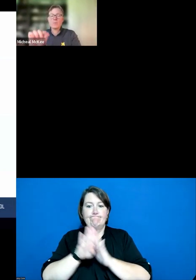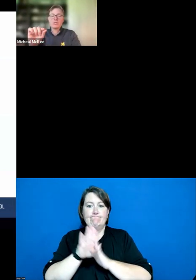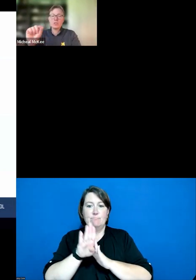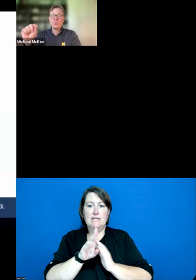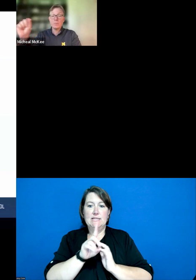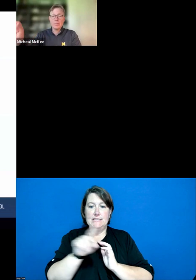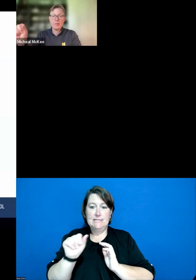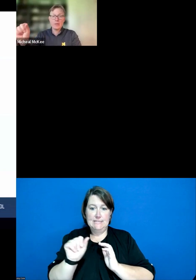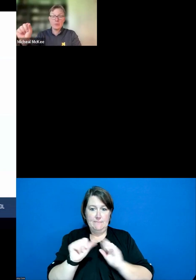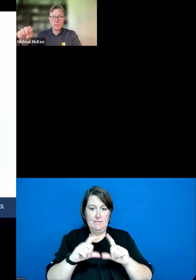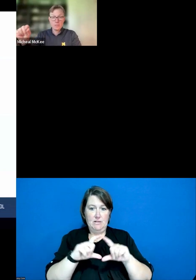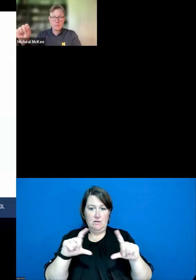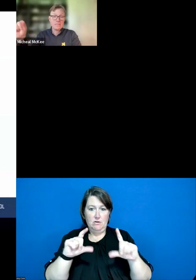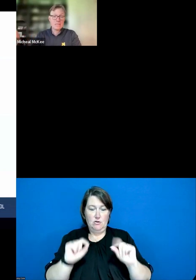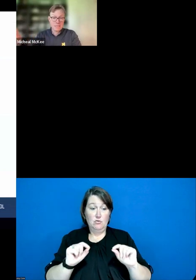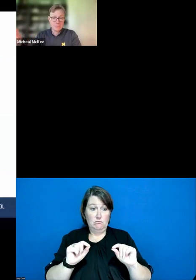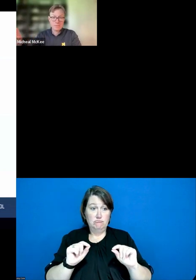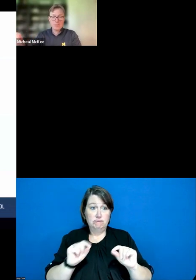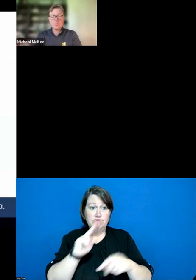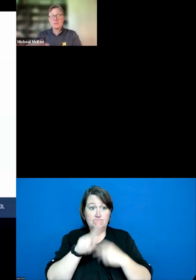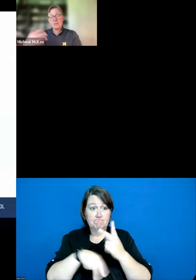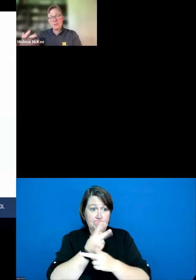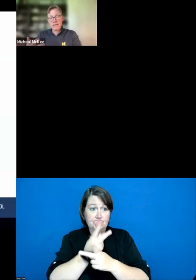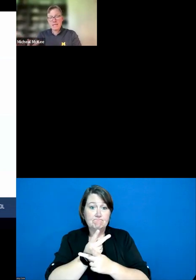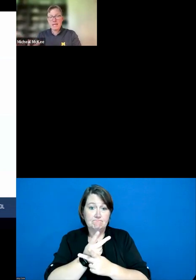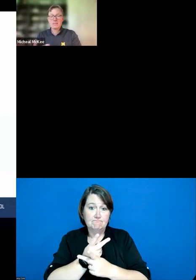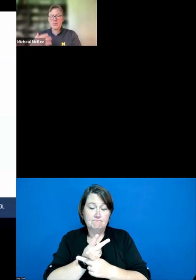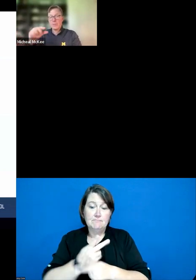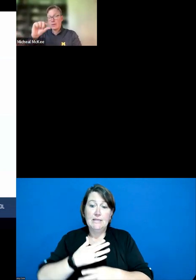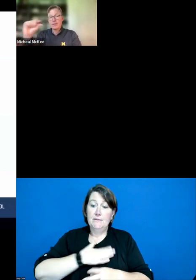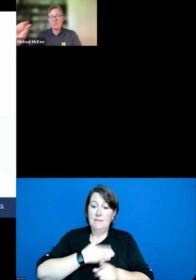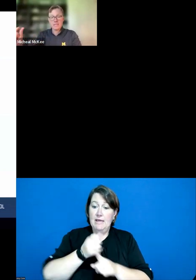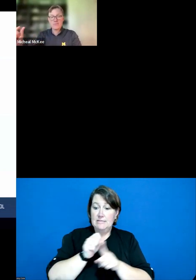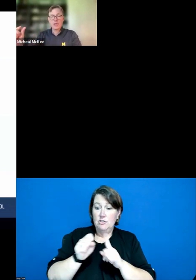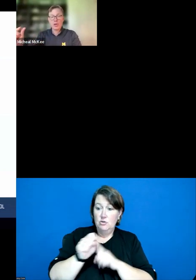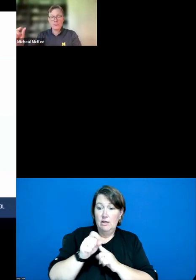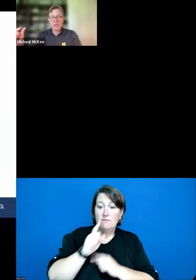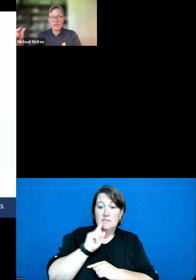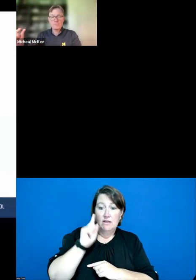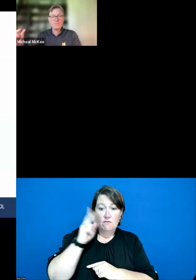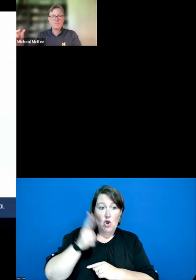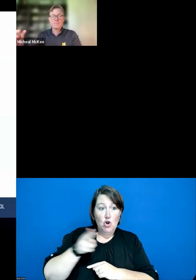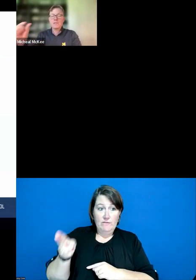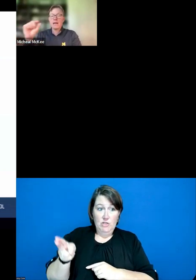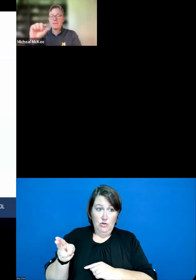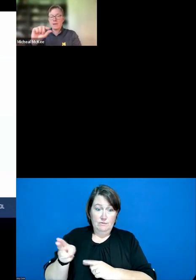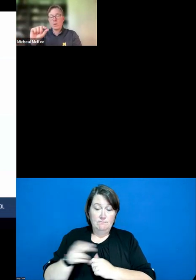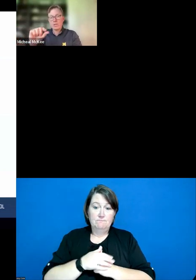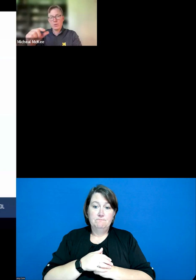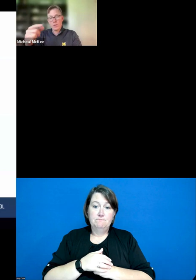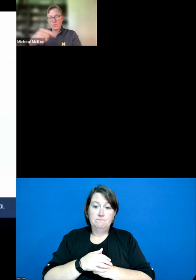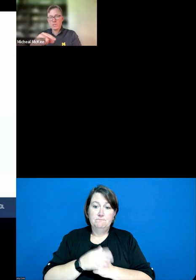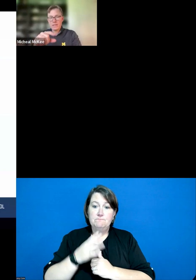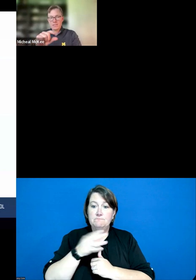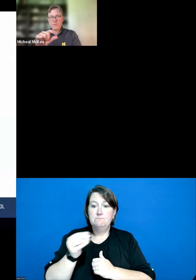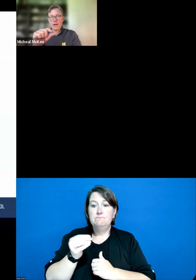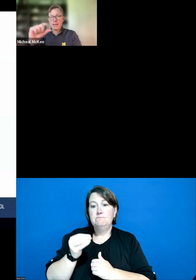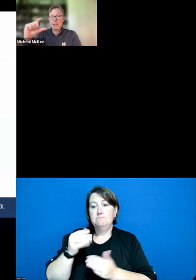which you can put your disability type. So in my case, I will put deaf heart of hearing. And then when you go to the next slide,